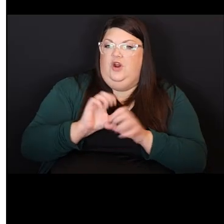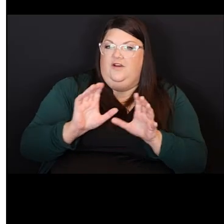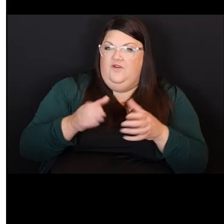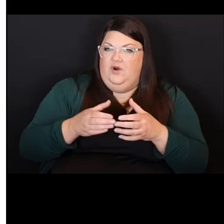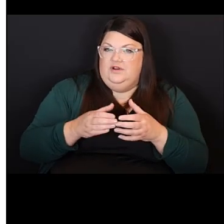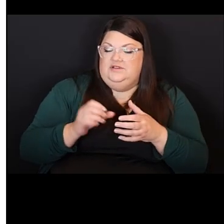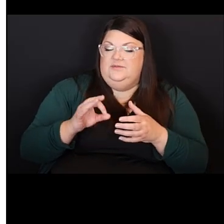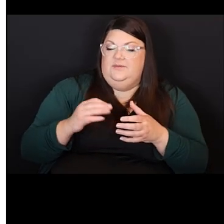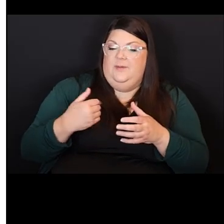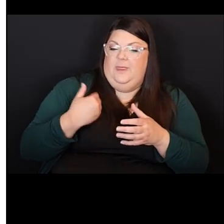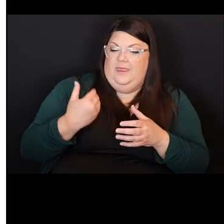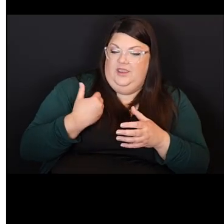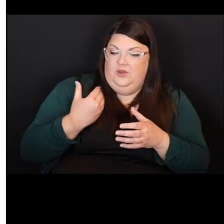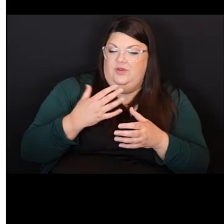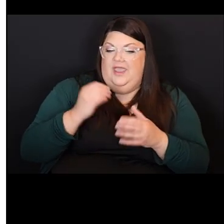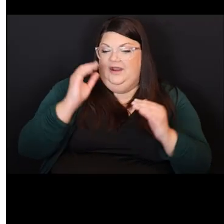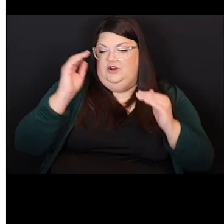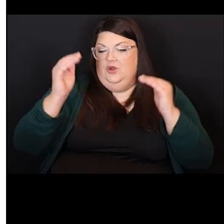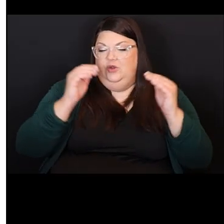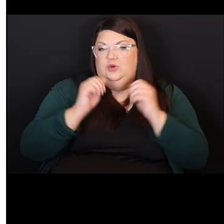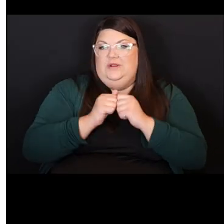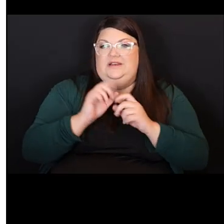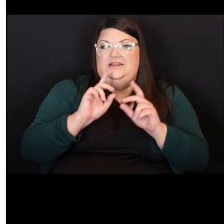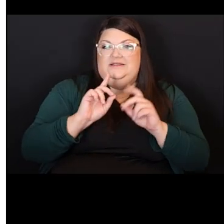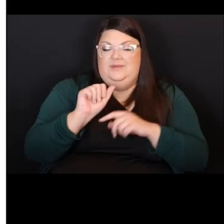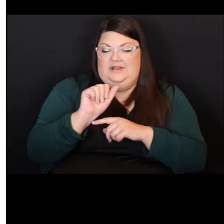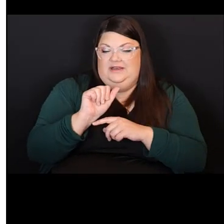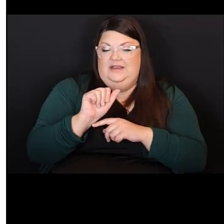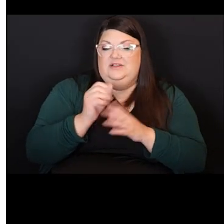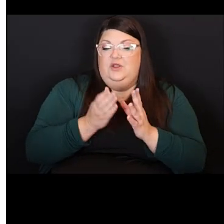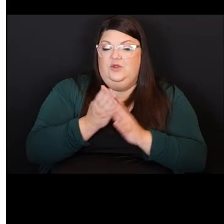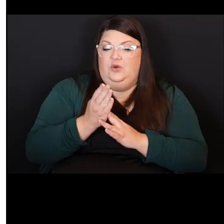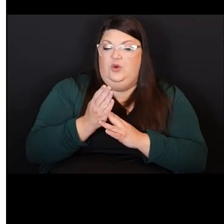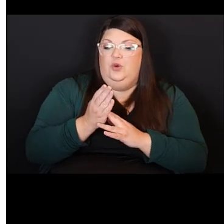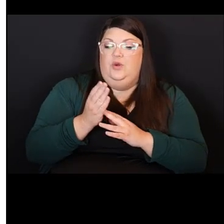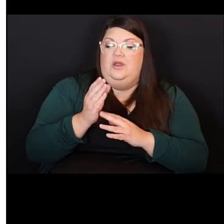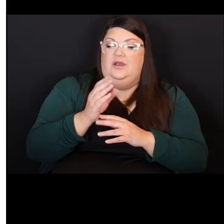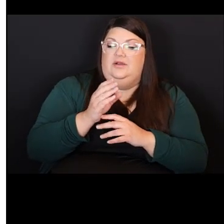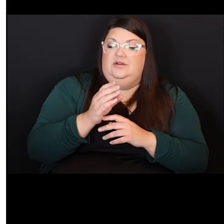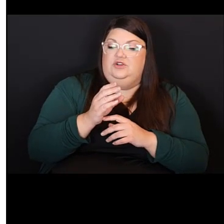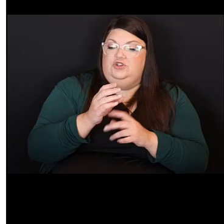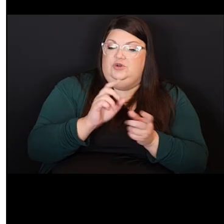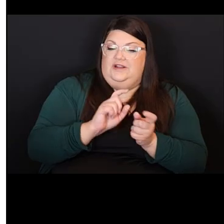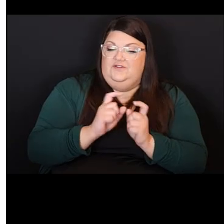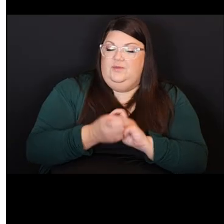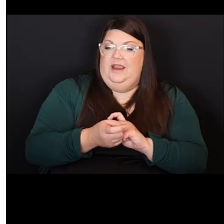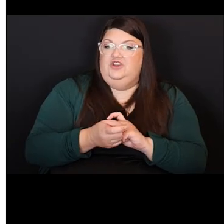Century Workforce of Youth and Adults with Disabilities Through the Transformation of